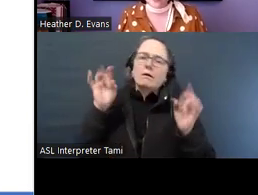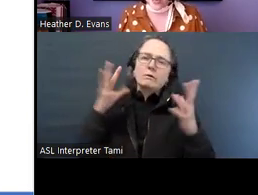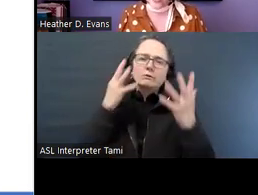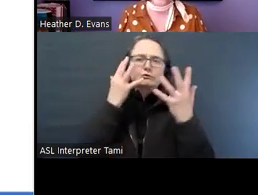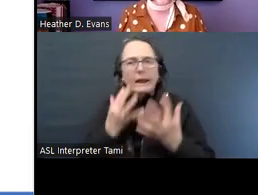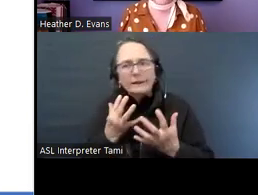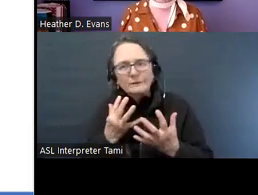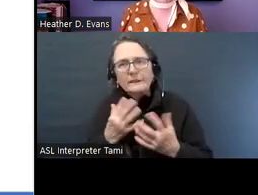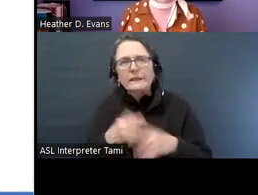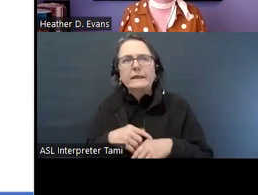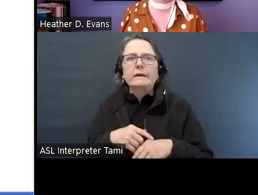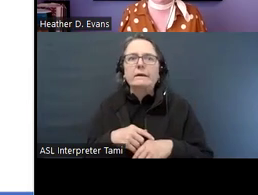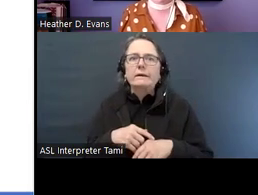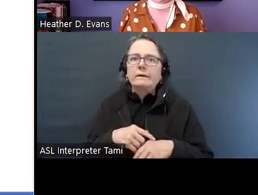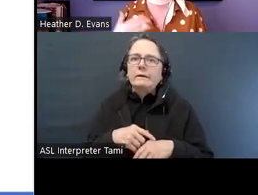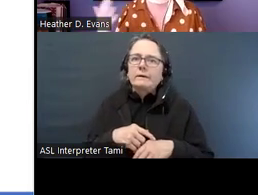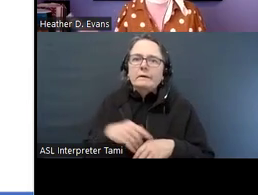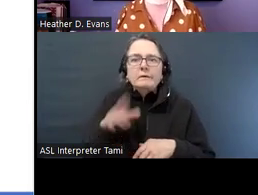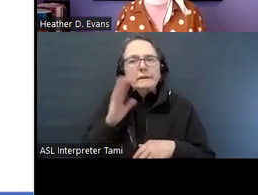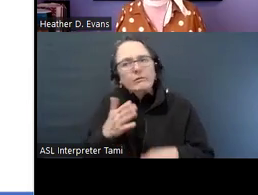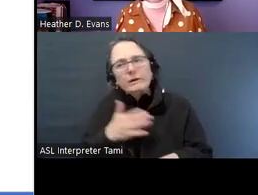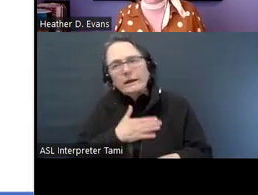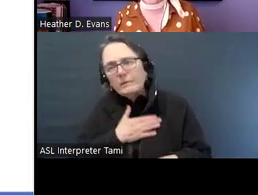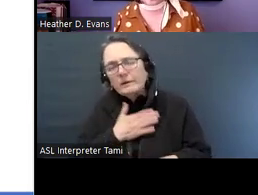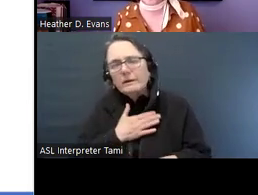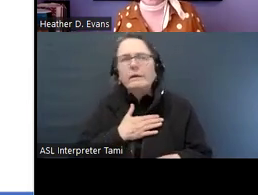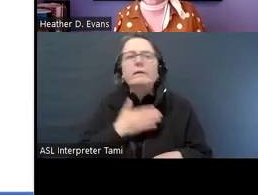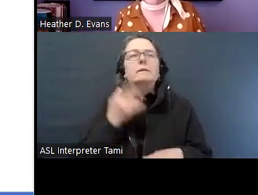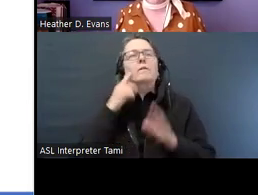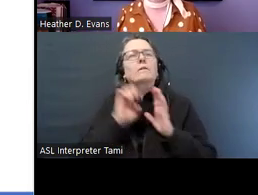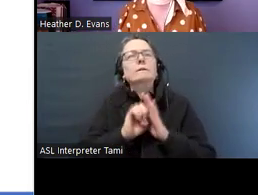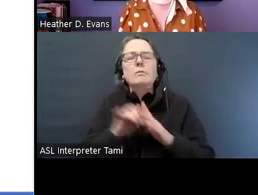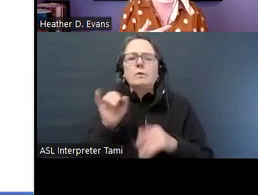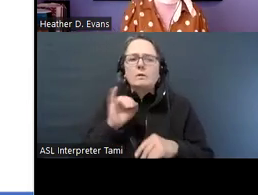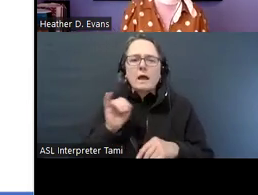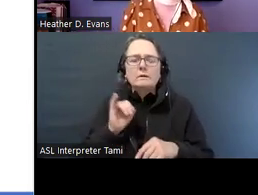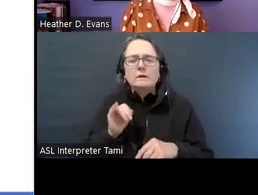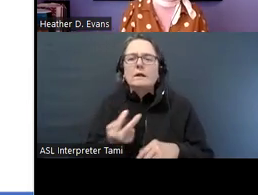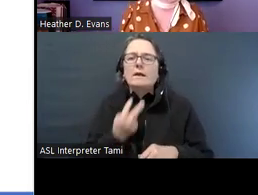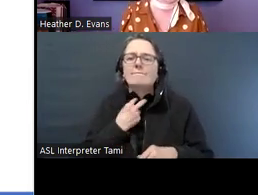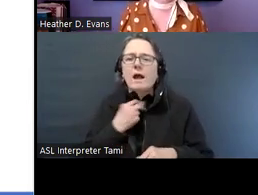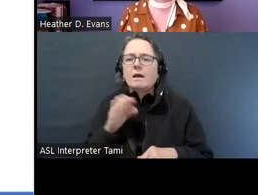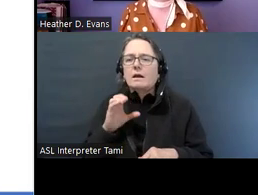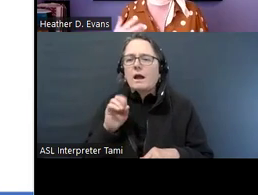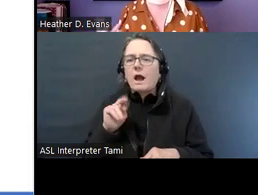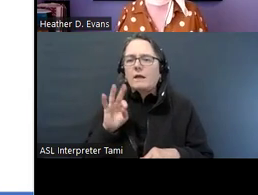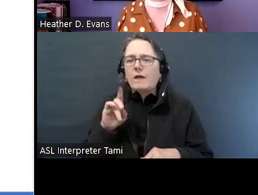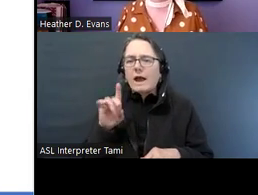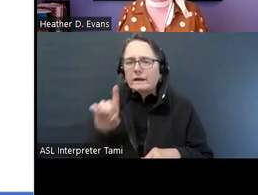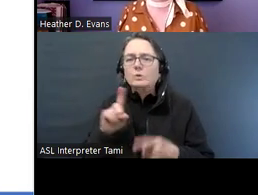that is, avoid language like confined to a wheelchair, bedridden, someone is afflicted with